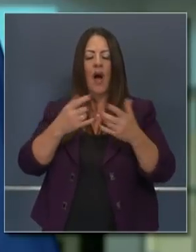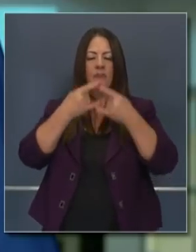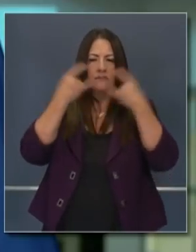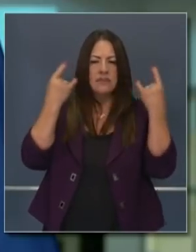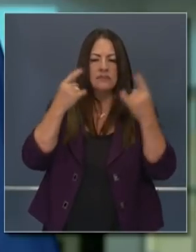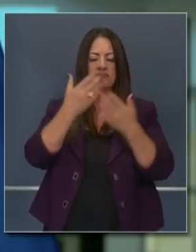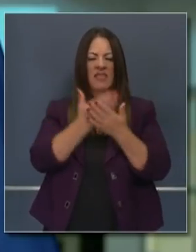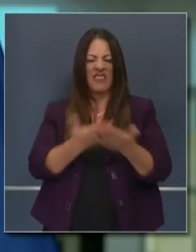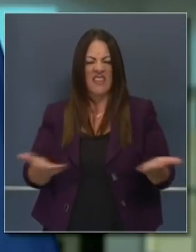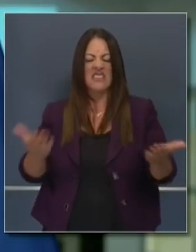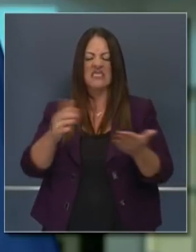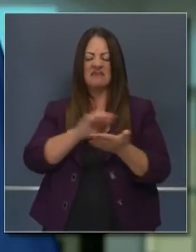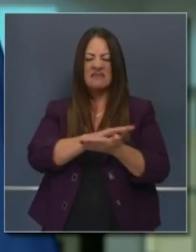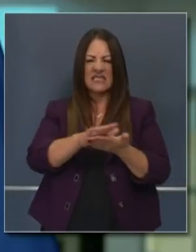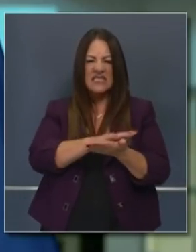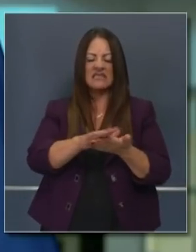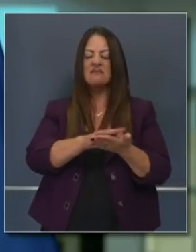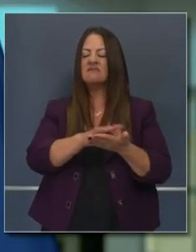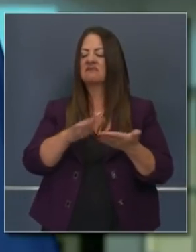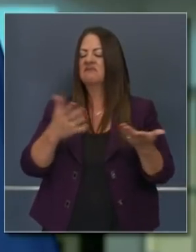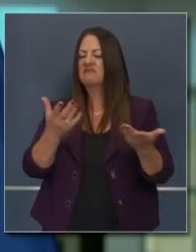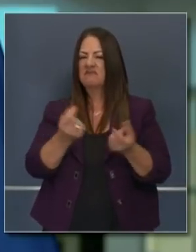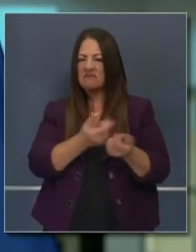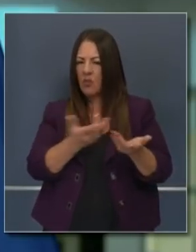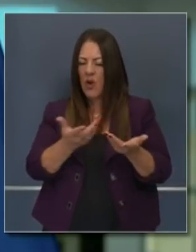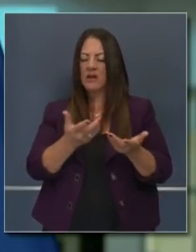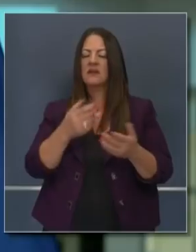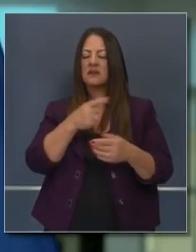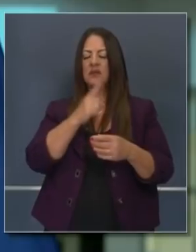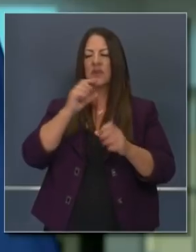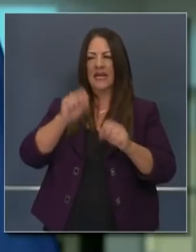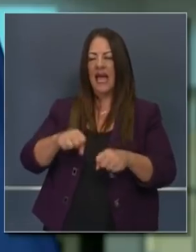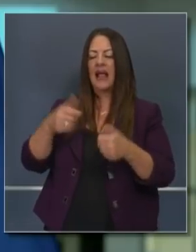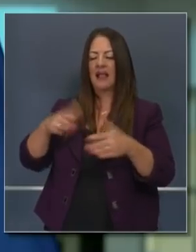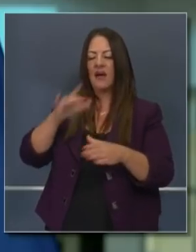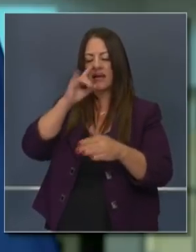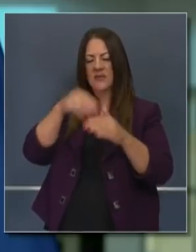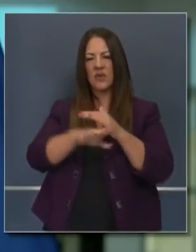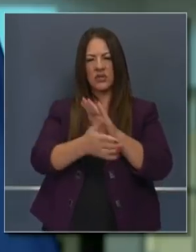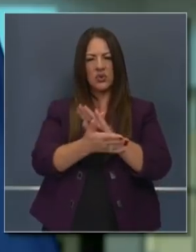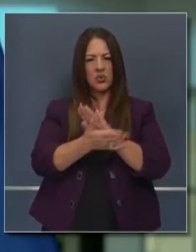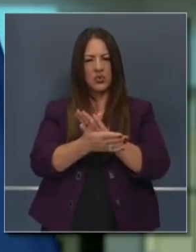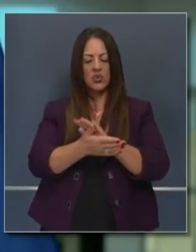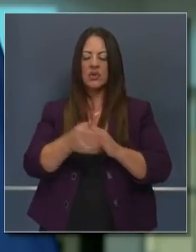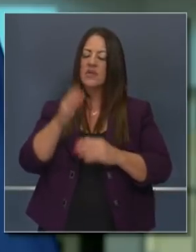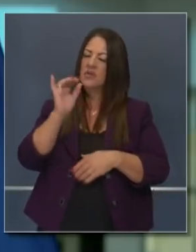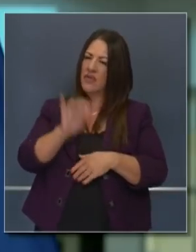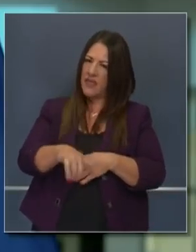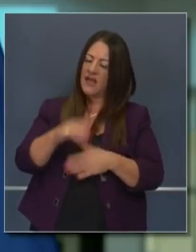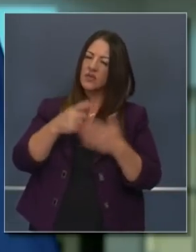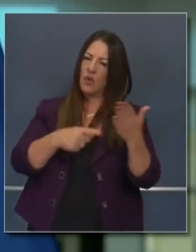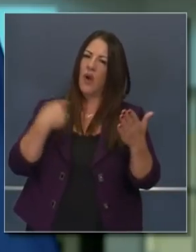PPE. THAT MUST BE PUT INTO PLACE BEFORE WE CAN SAFELY REOPEN FOR